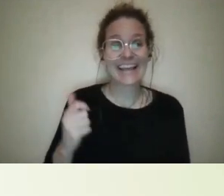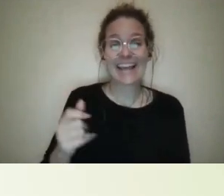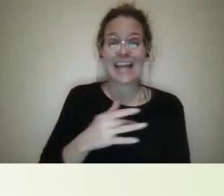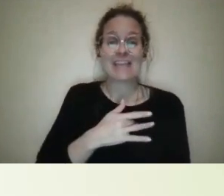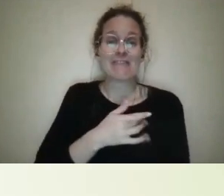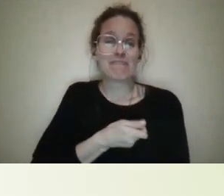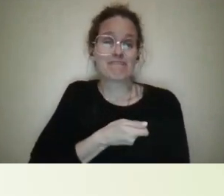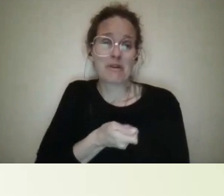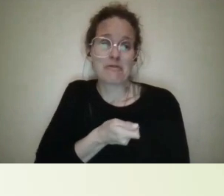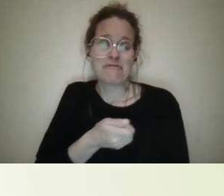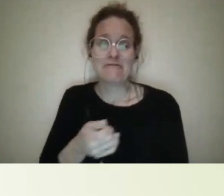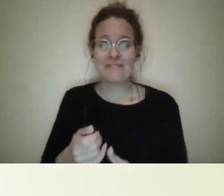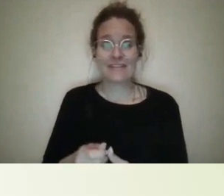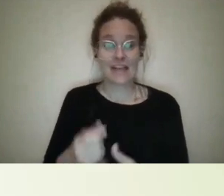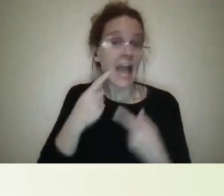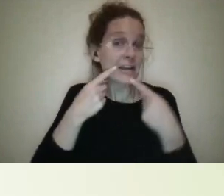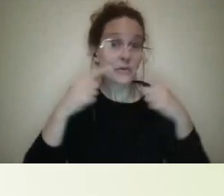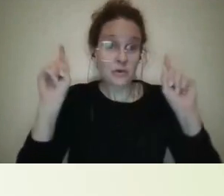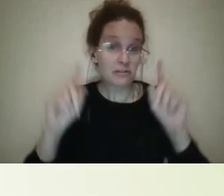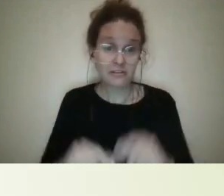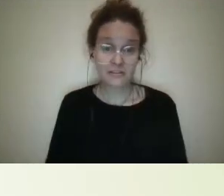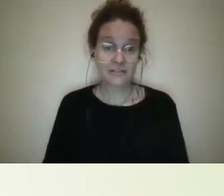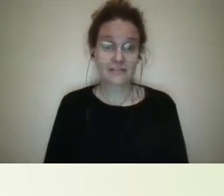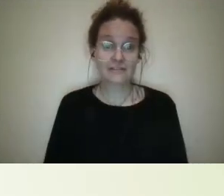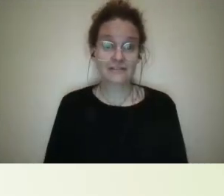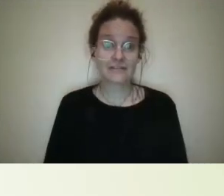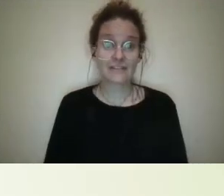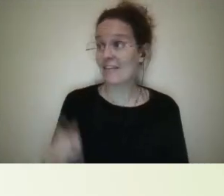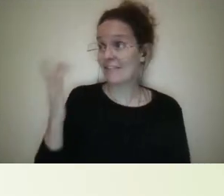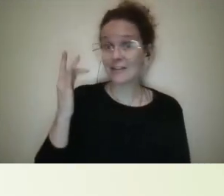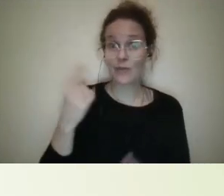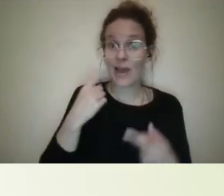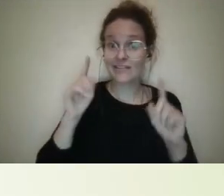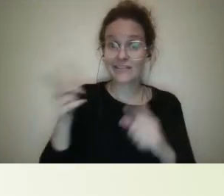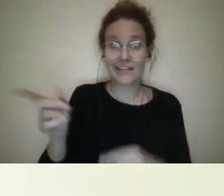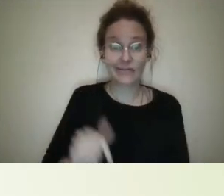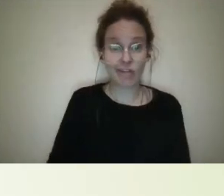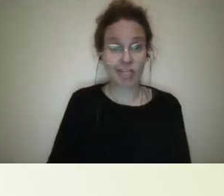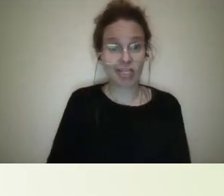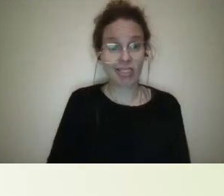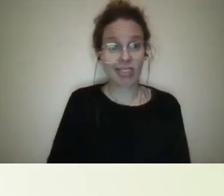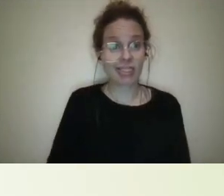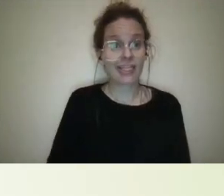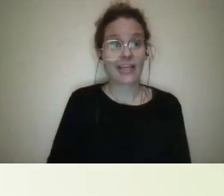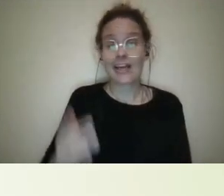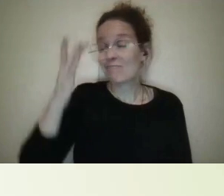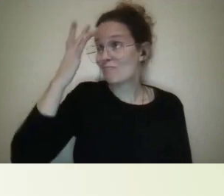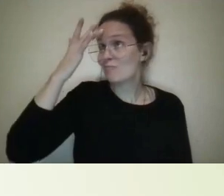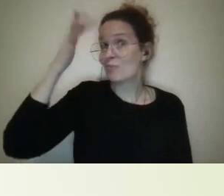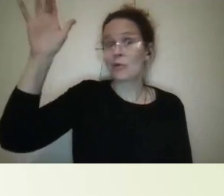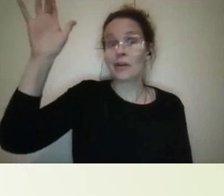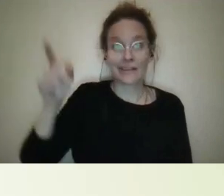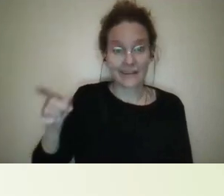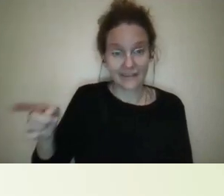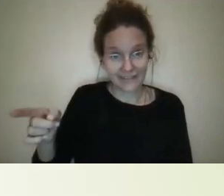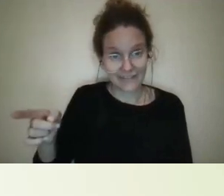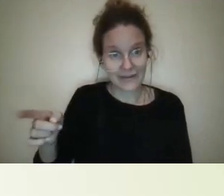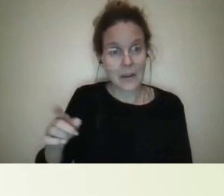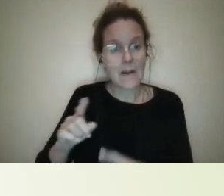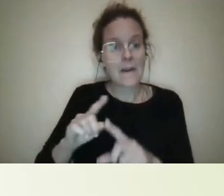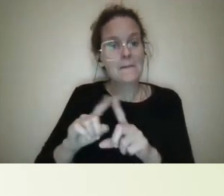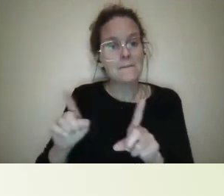It works! That's why they do it. They're brilliant at it. But what we want to do is you want to stand